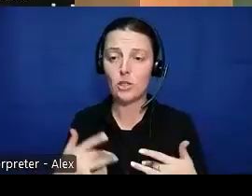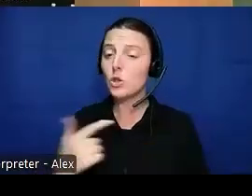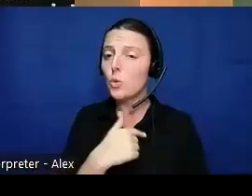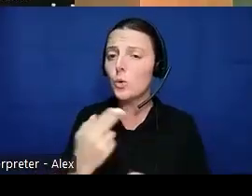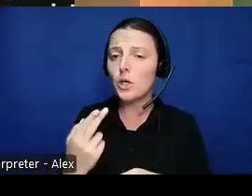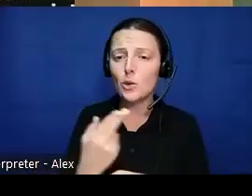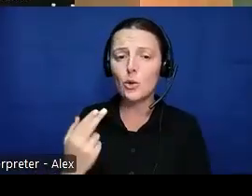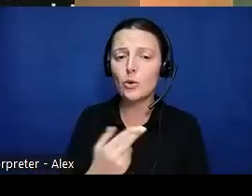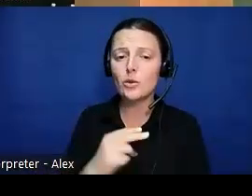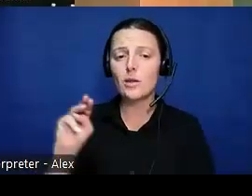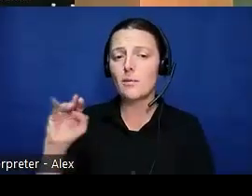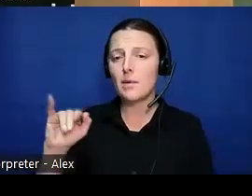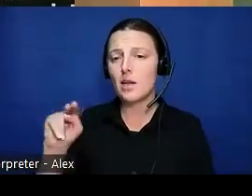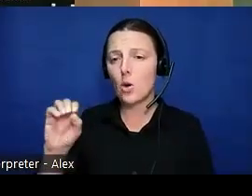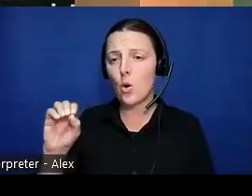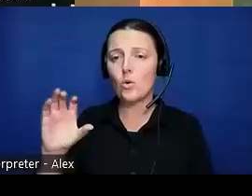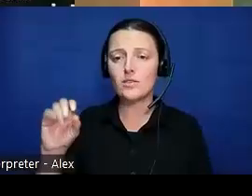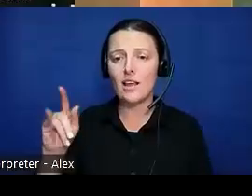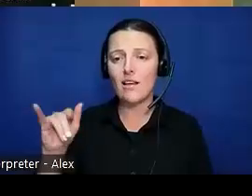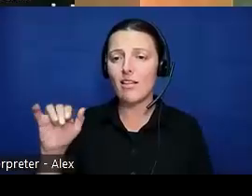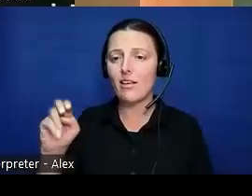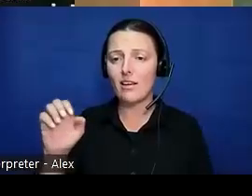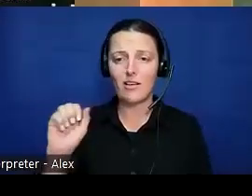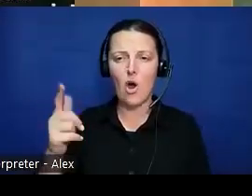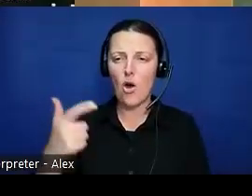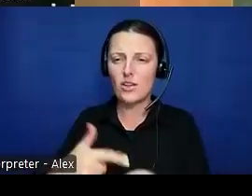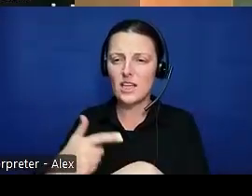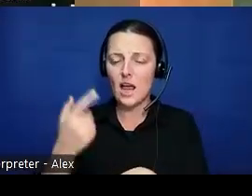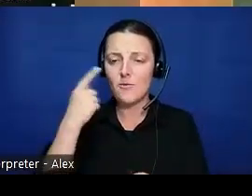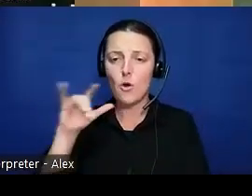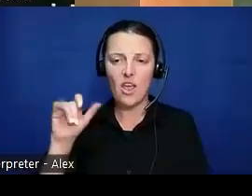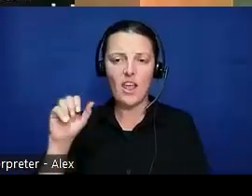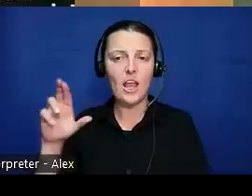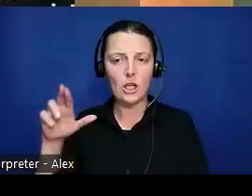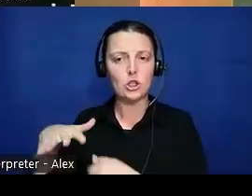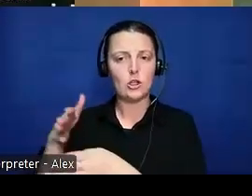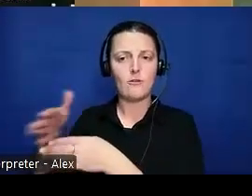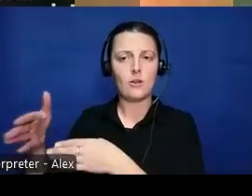the cancer setting to to take care of rashes and things like that. But as you can imagine, it is a